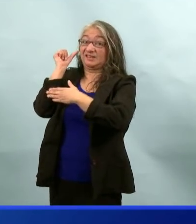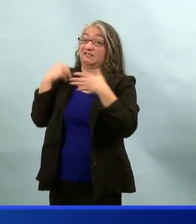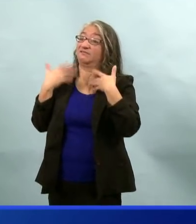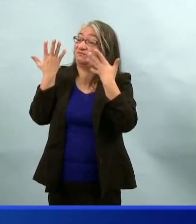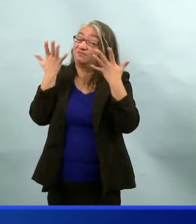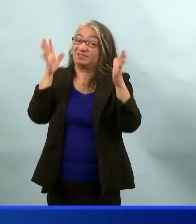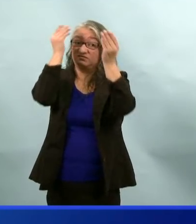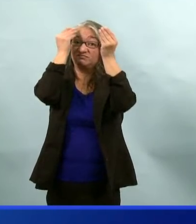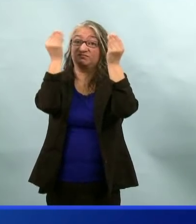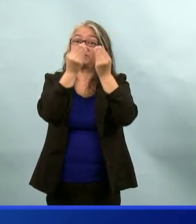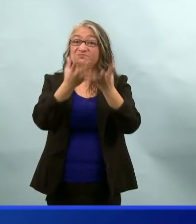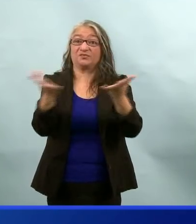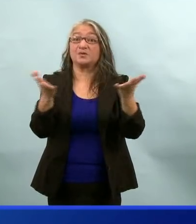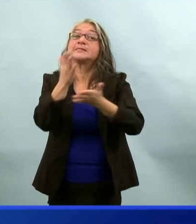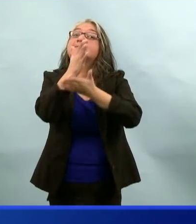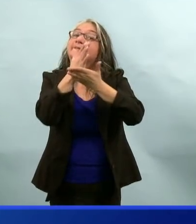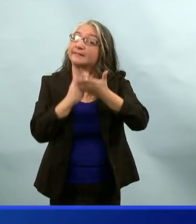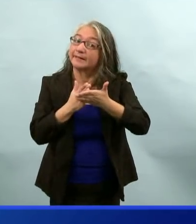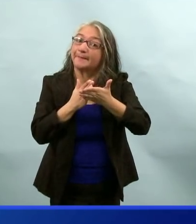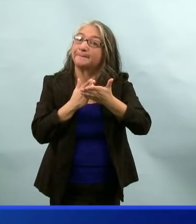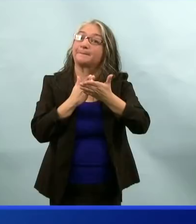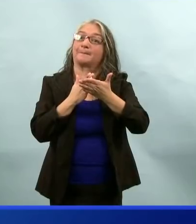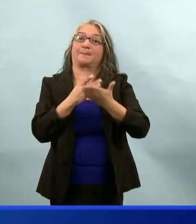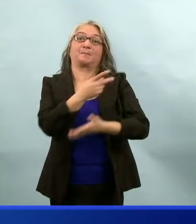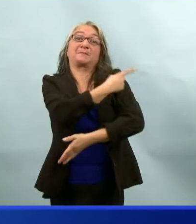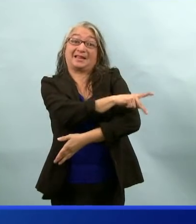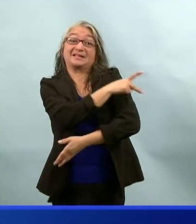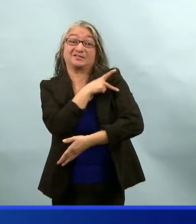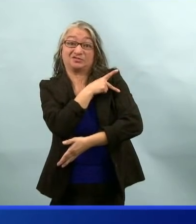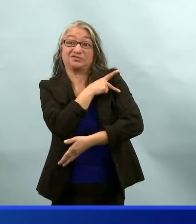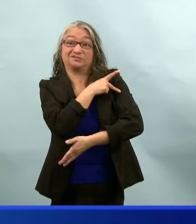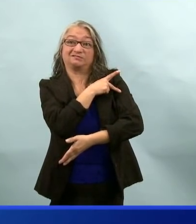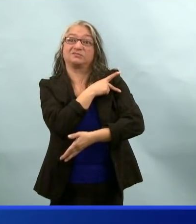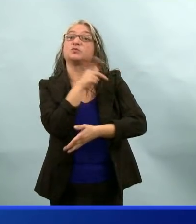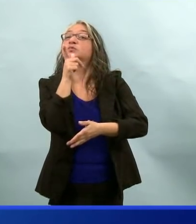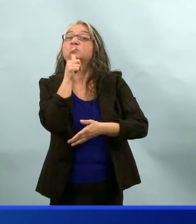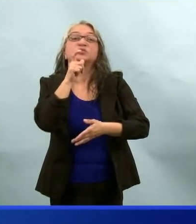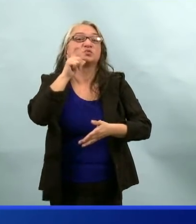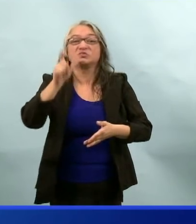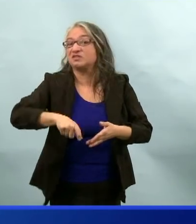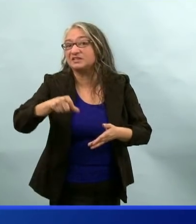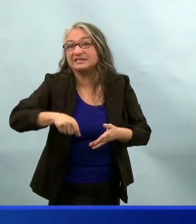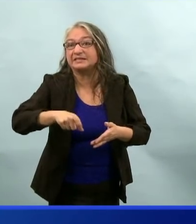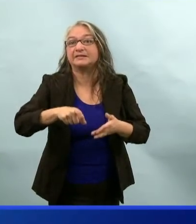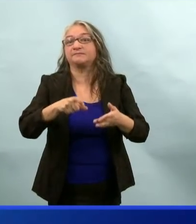patients who do not need that high acuity care anymore and moving them to another